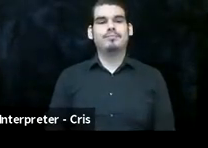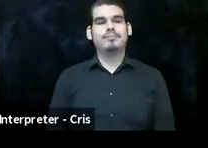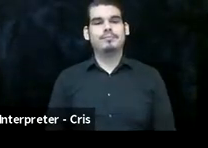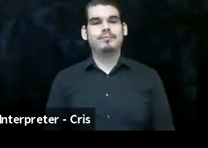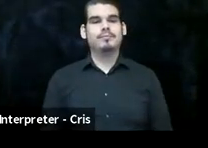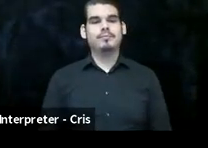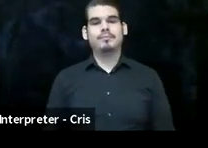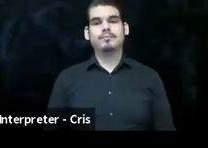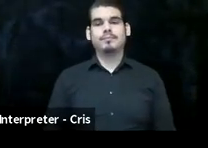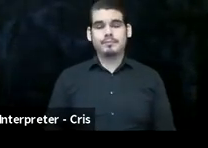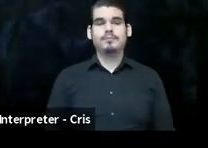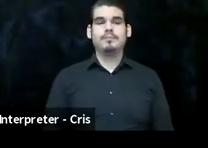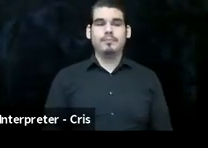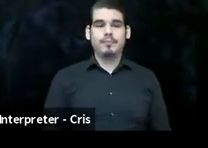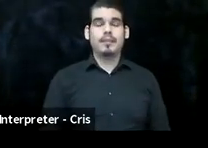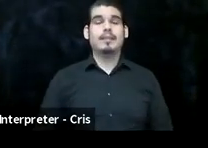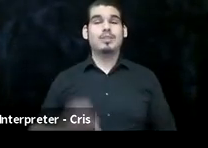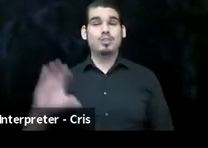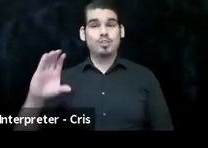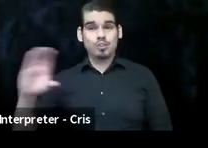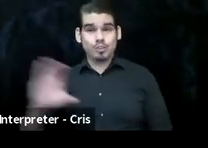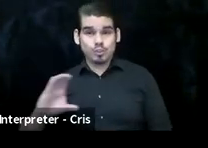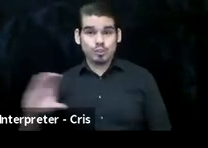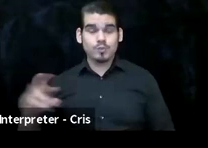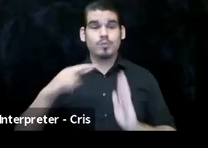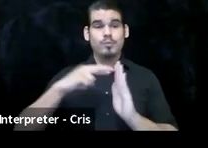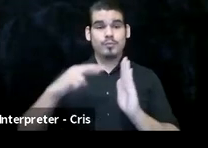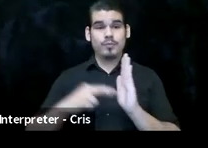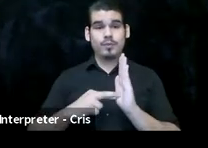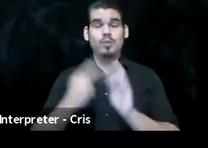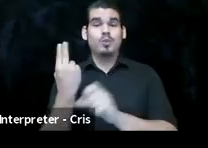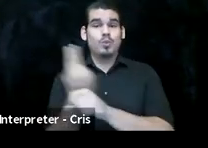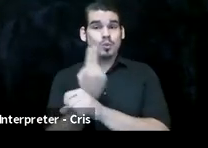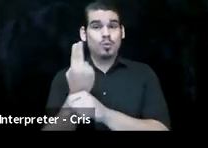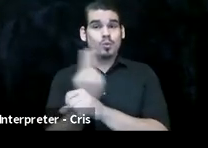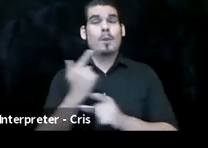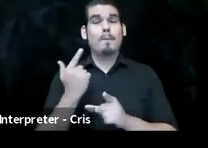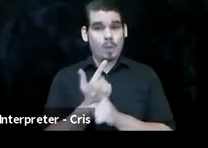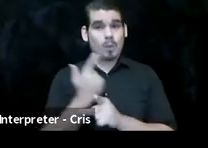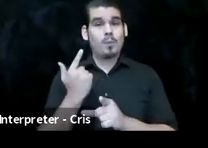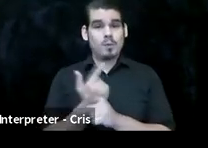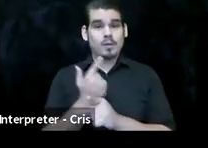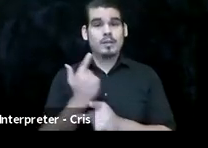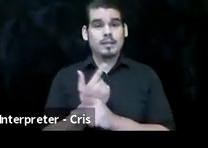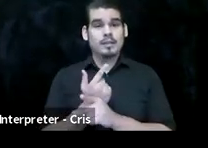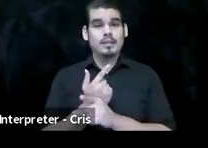Gerardo Chavez, RAD IX: Alright, so educate use appropriate insensitive background I believe this is yours. Gerardo Chavez, RAD IX: it's your.